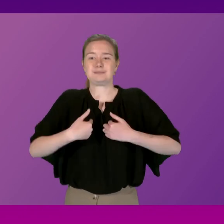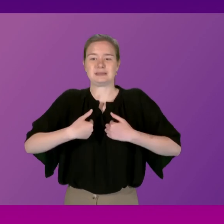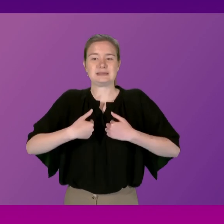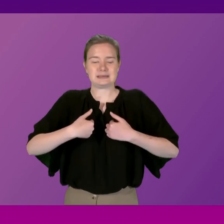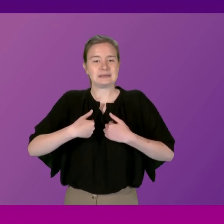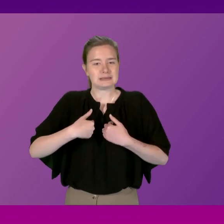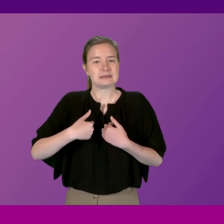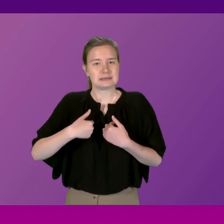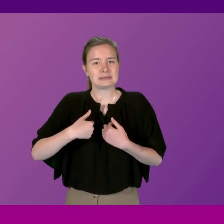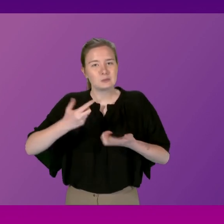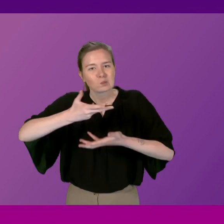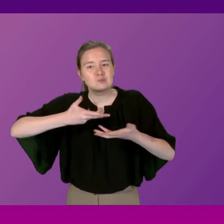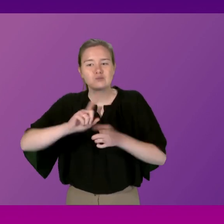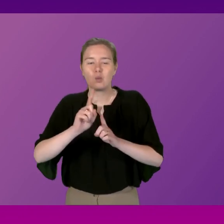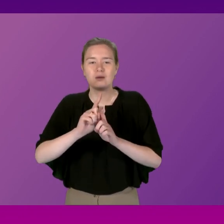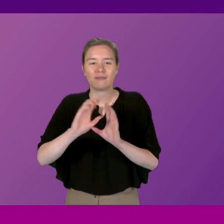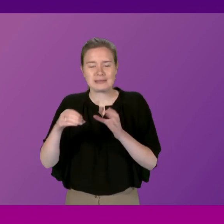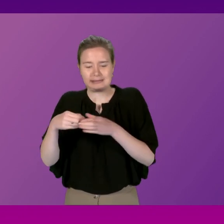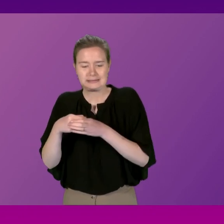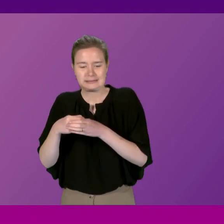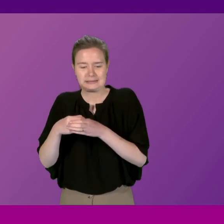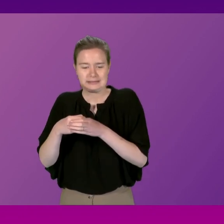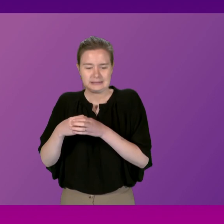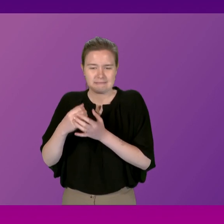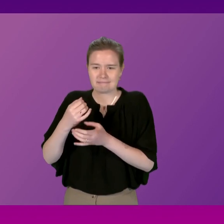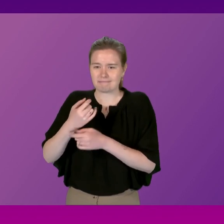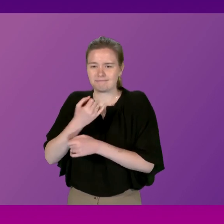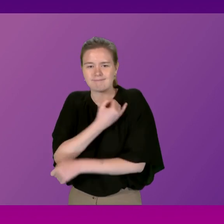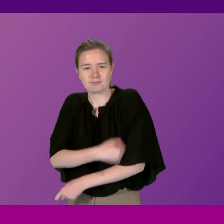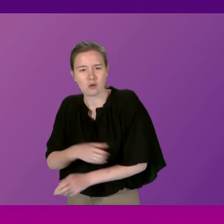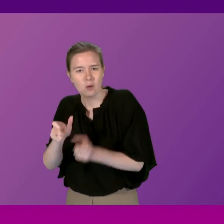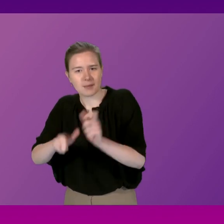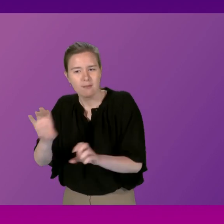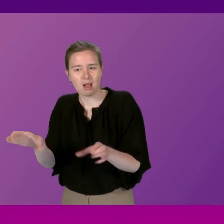We are talking about the most marginalised and disadvantaged people, and I think that